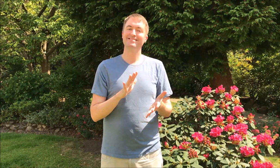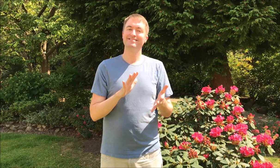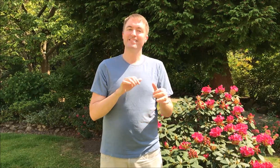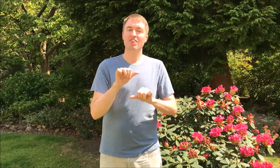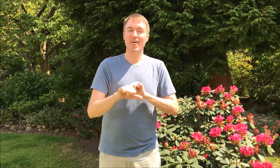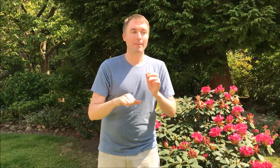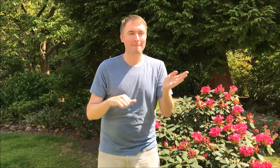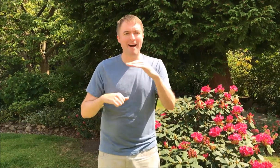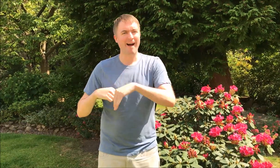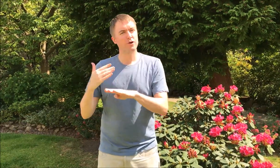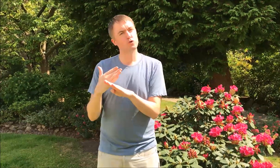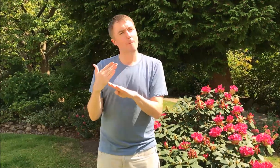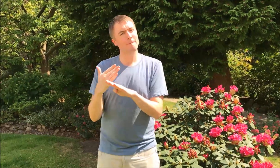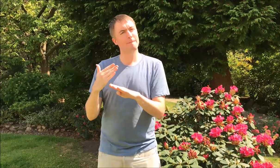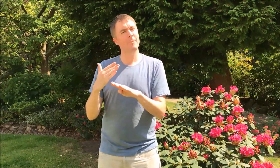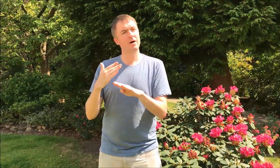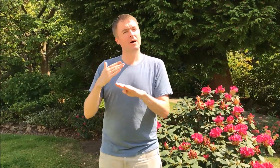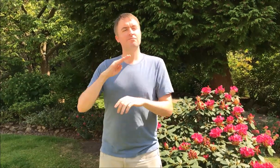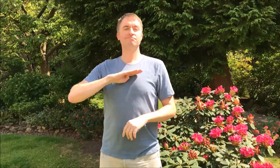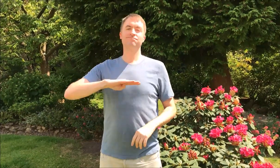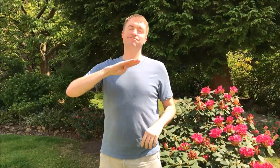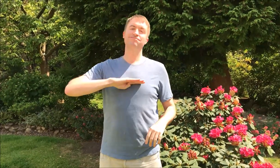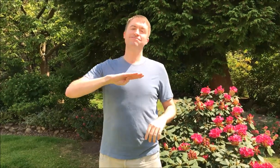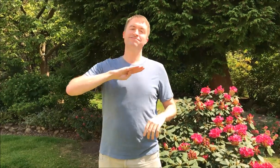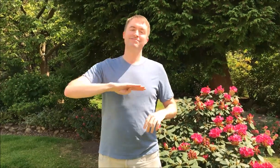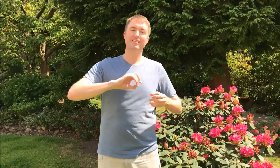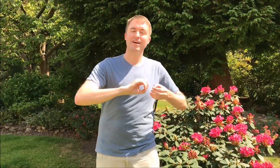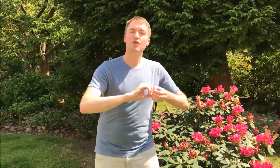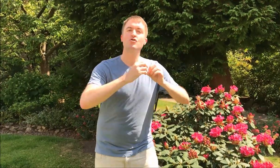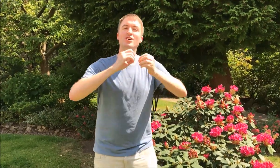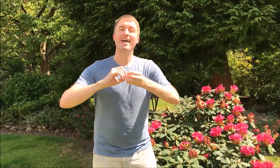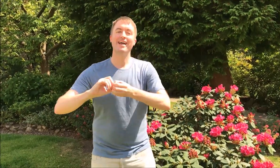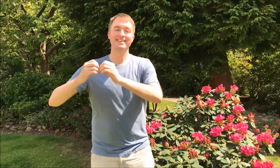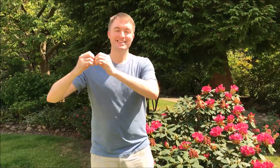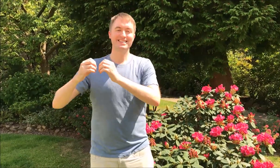I saw people returning to jobs where they felt fulfilment of creation.